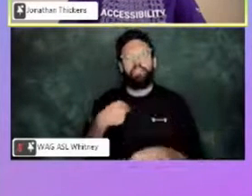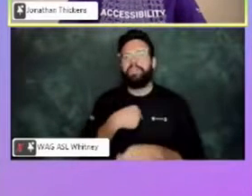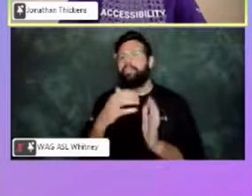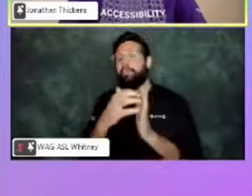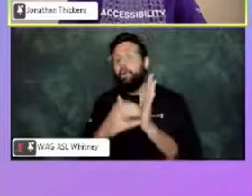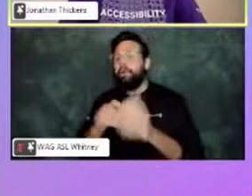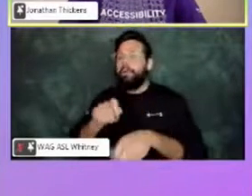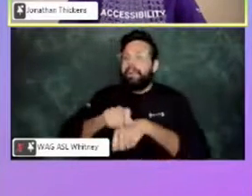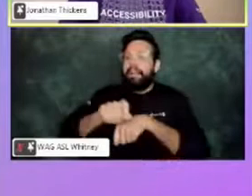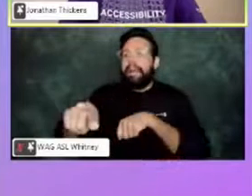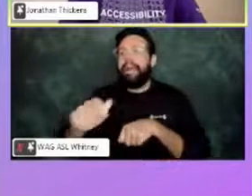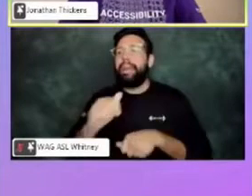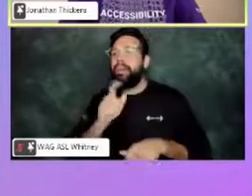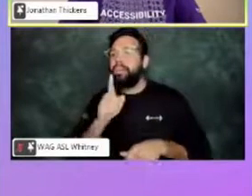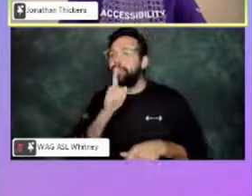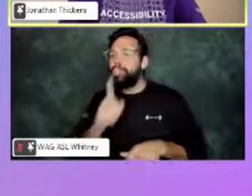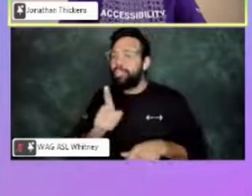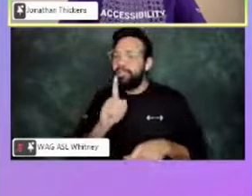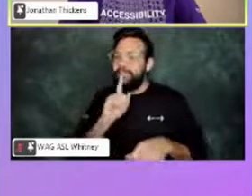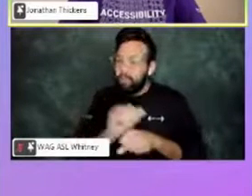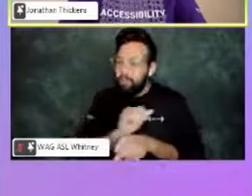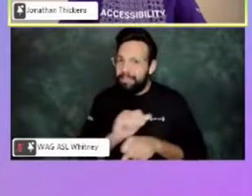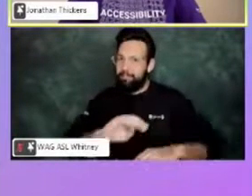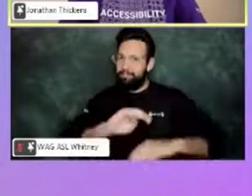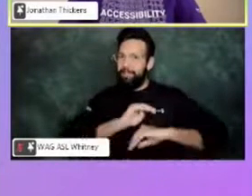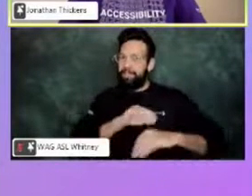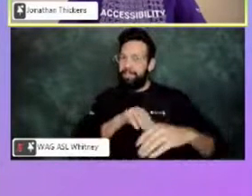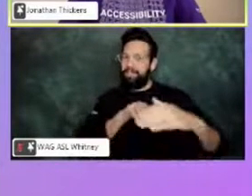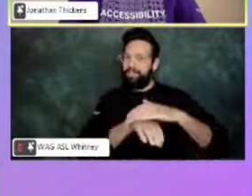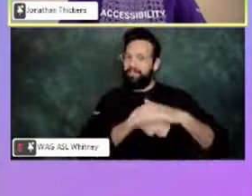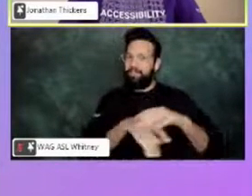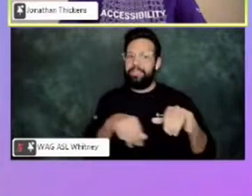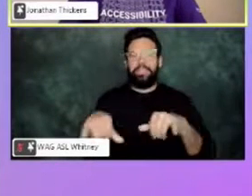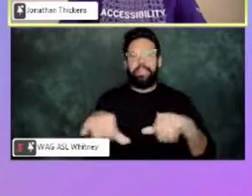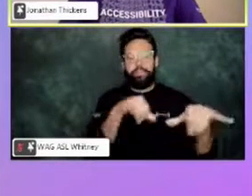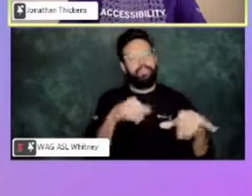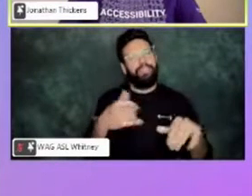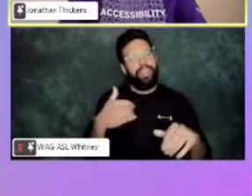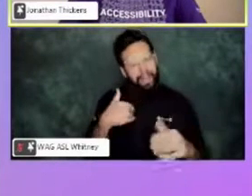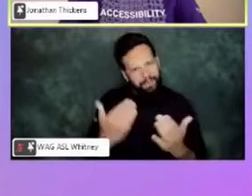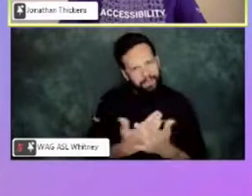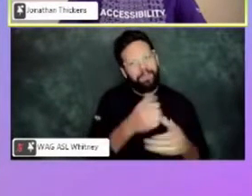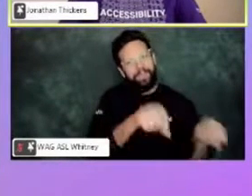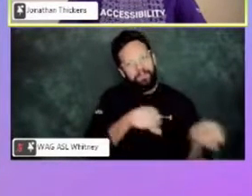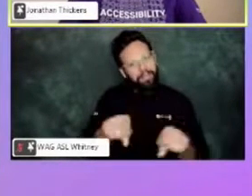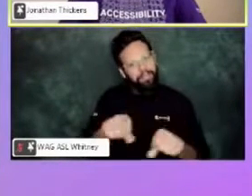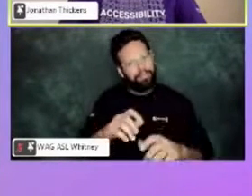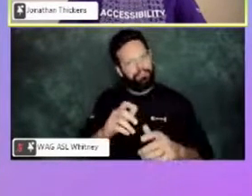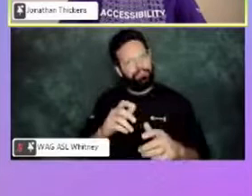This is another major challenge we're endeavoring to solve with this new set of capabilities. You'll know right away whether accessibility